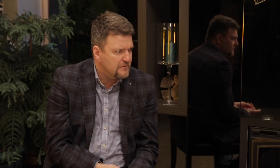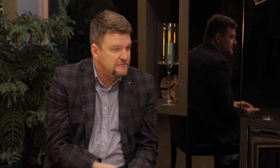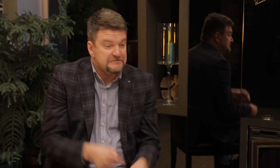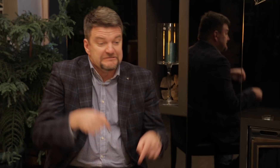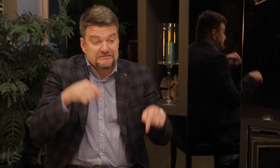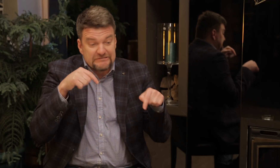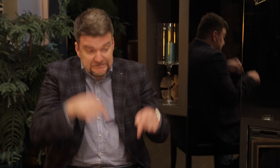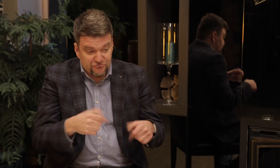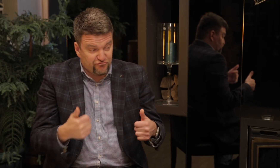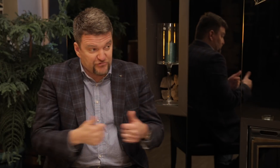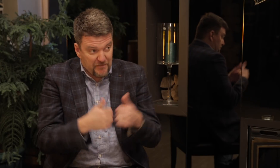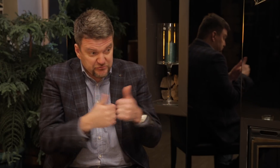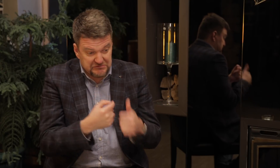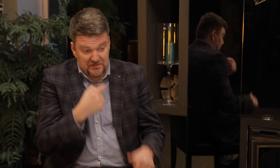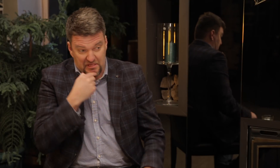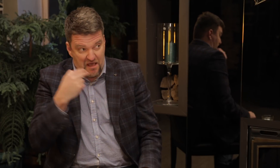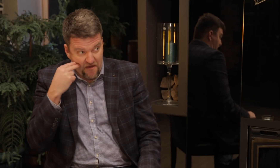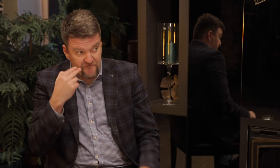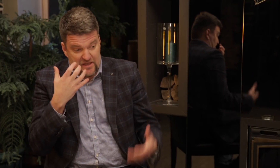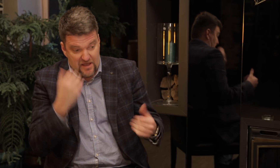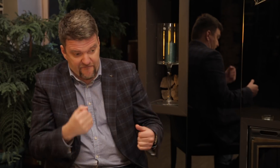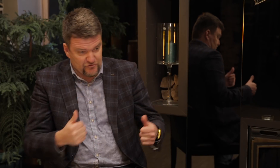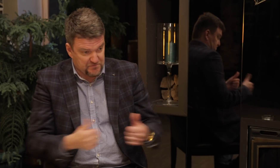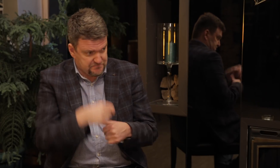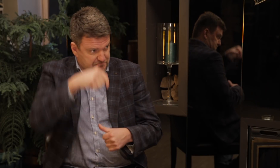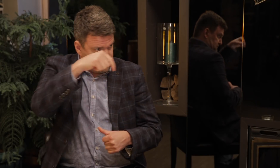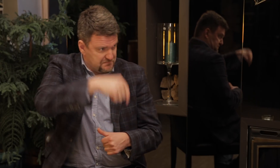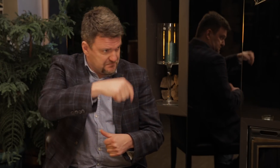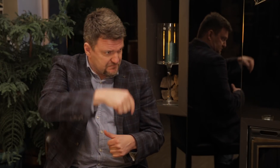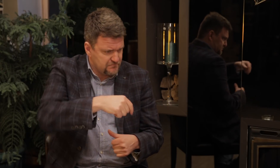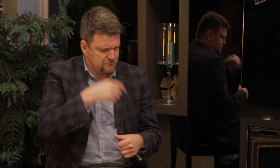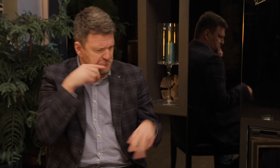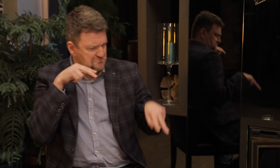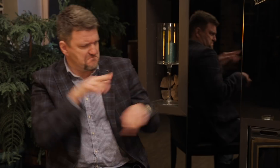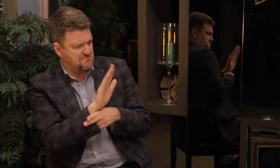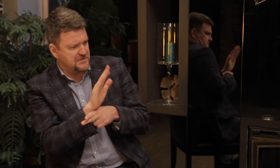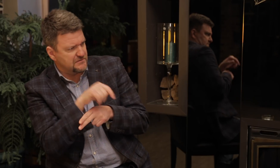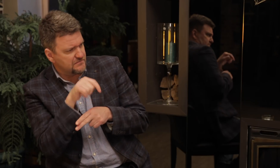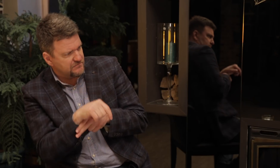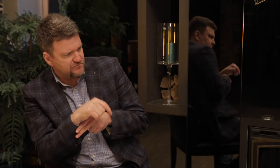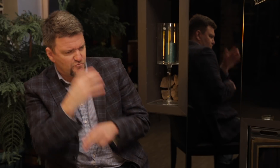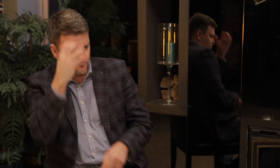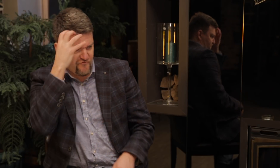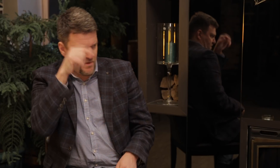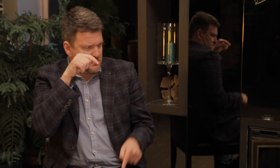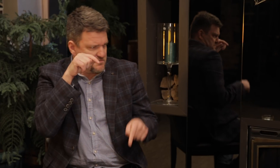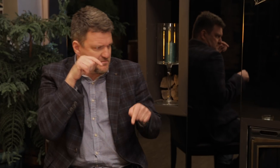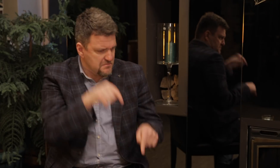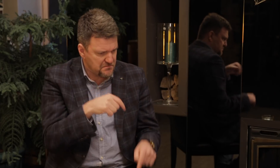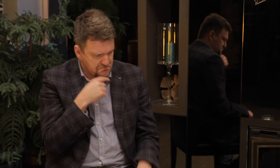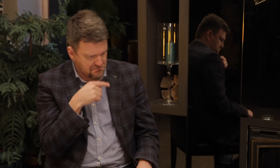Now with the Deaf Skills, we can show to government officials,